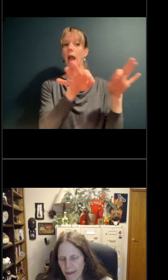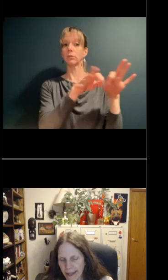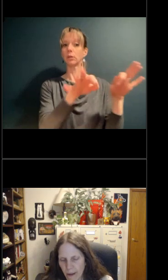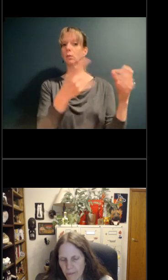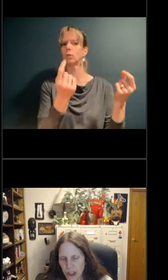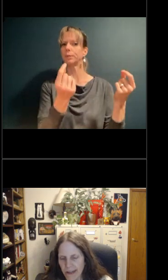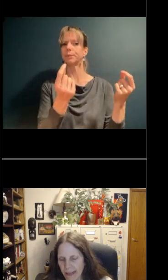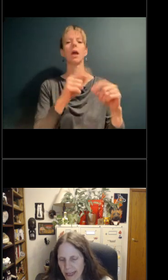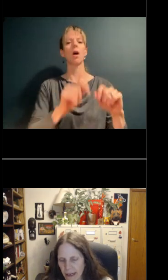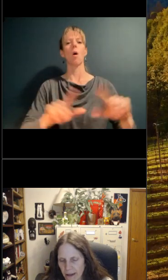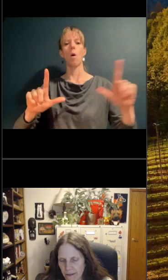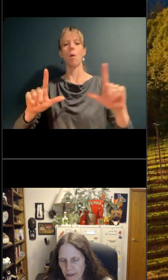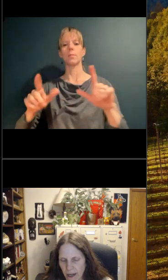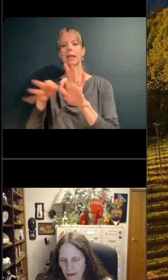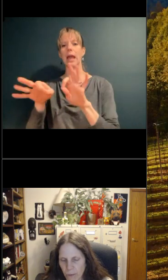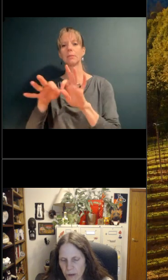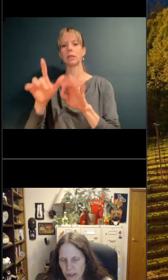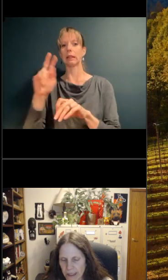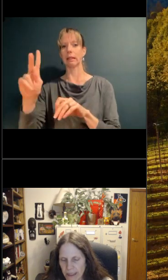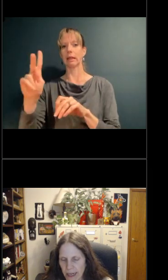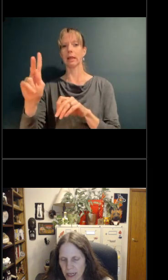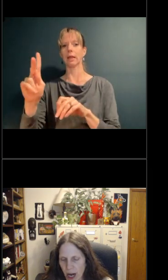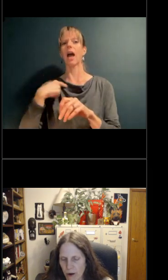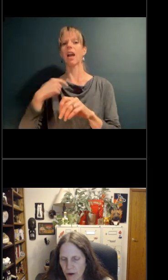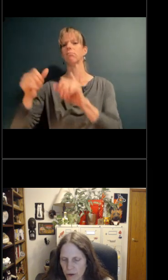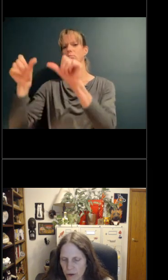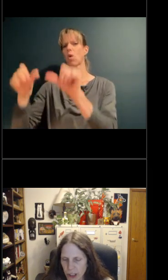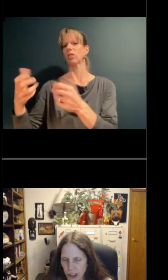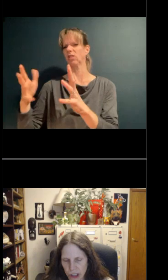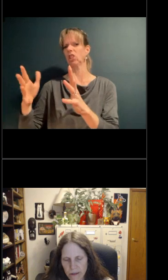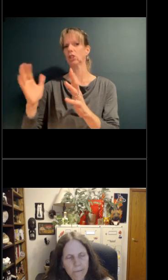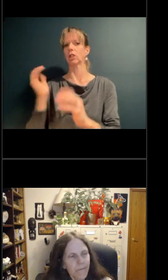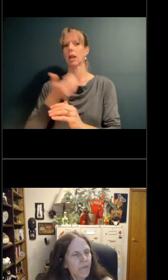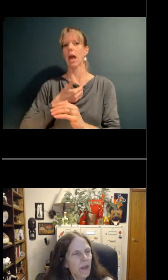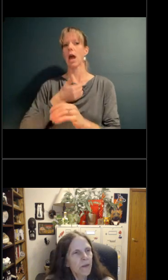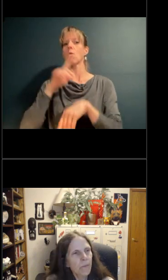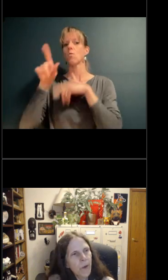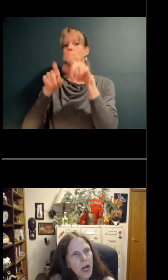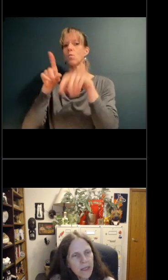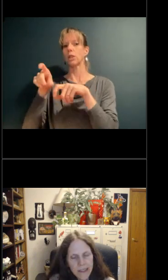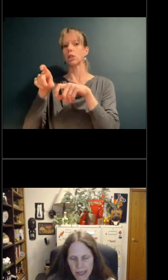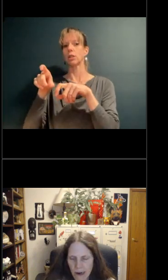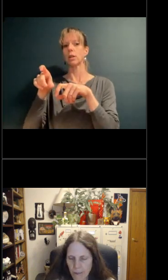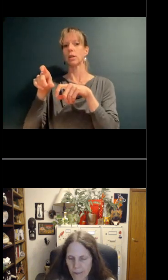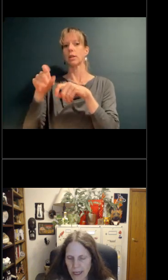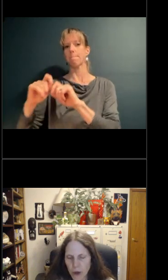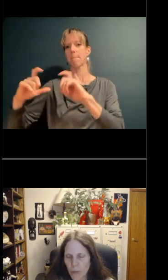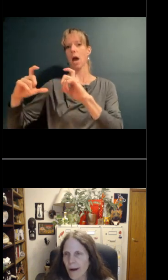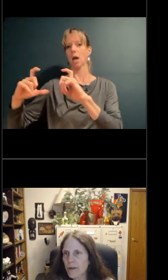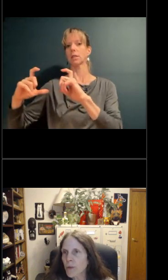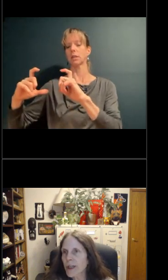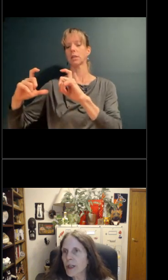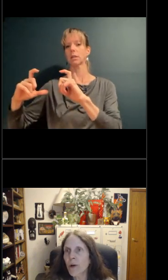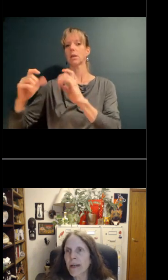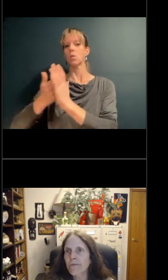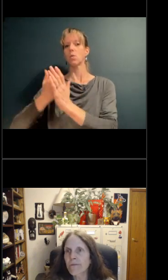open the captioning link that I have posted in our question box in a new browser window.